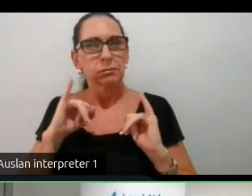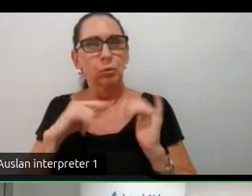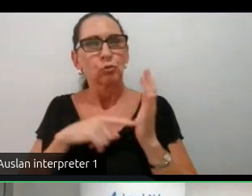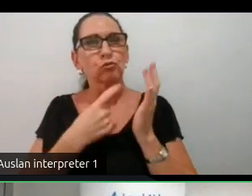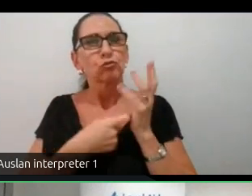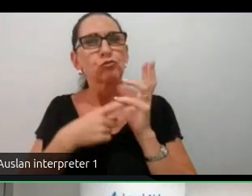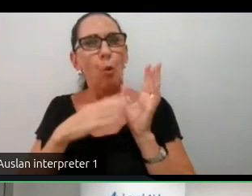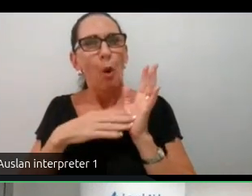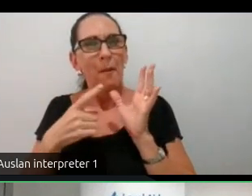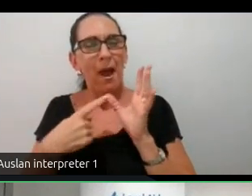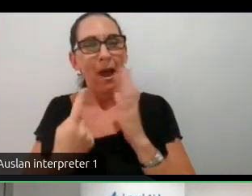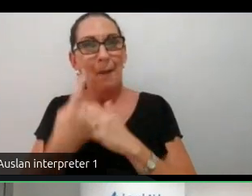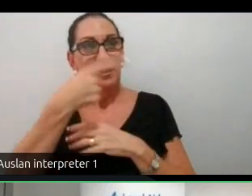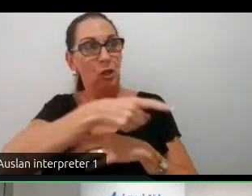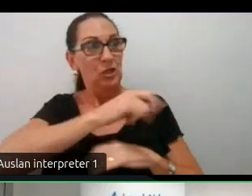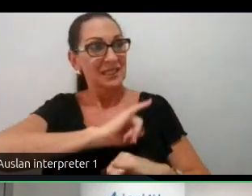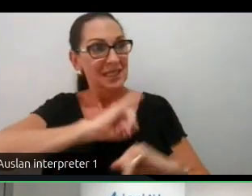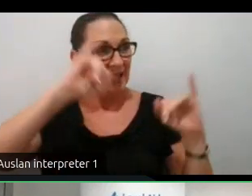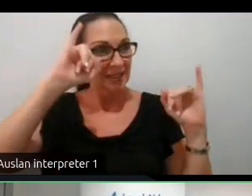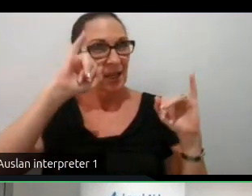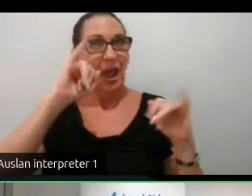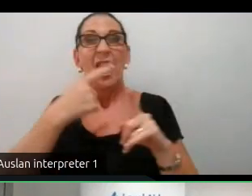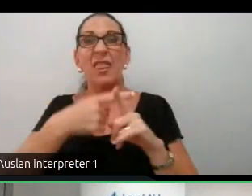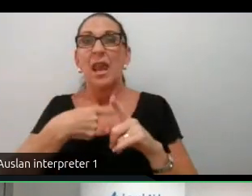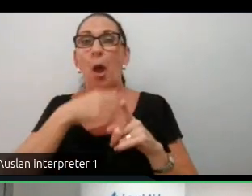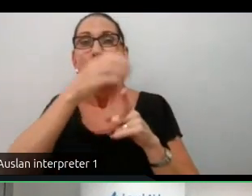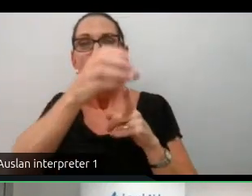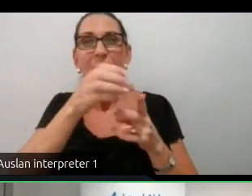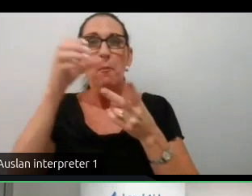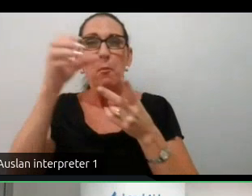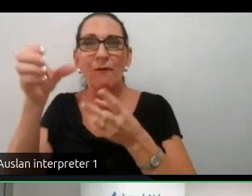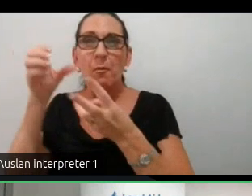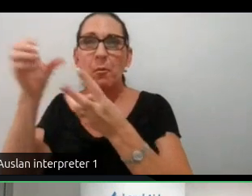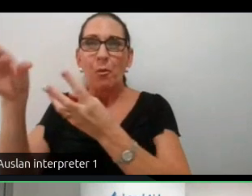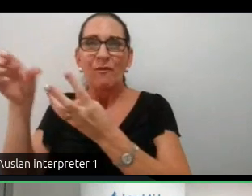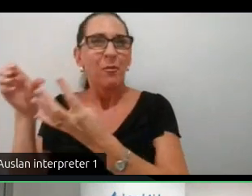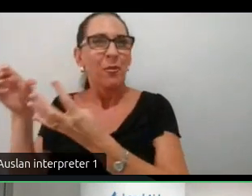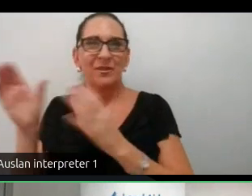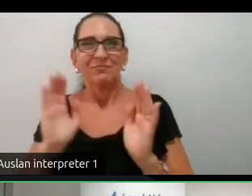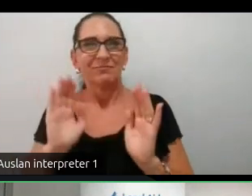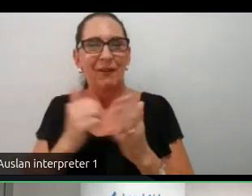the challenges in recovery from a disaster are made so much more difficult unnecessarily where